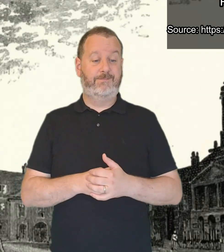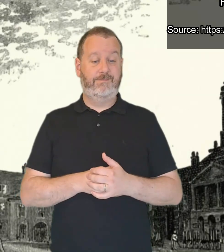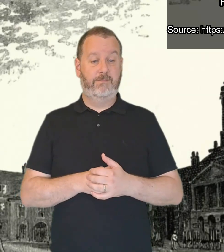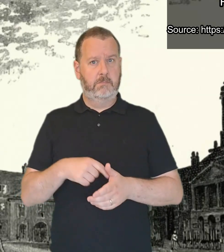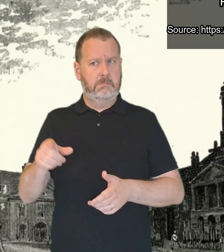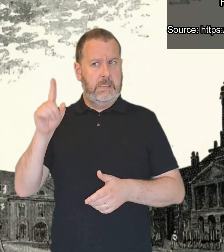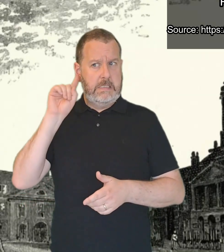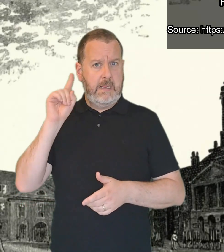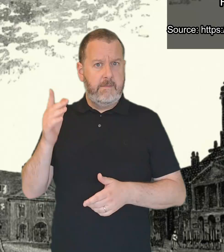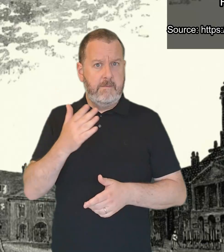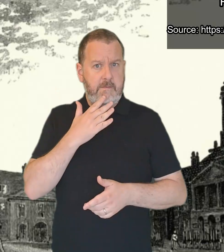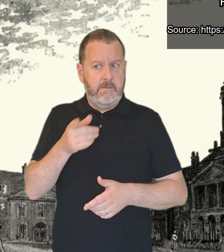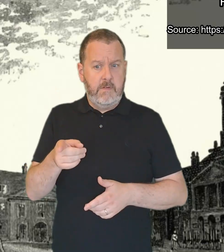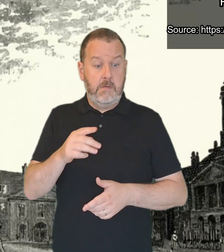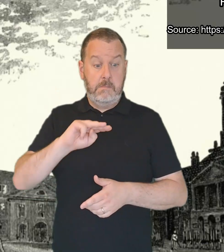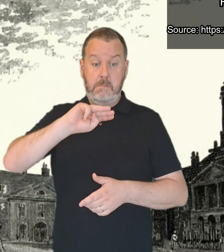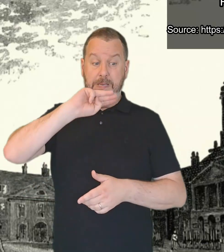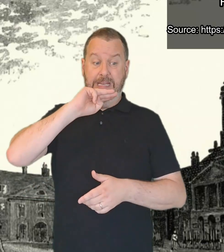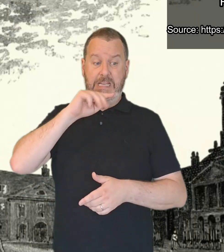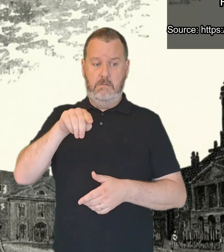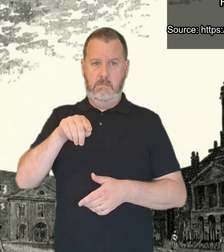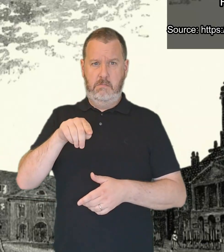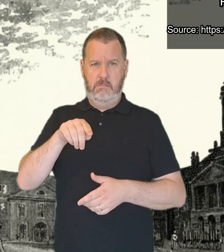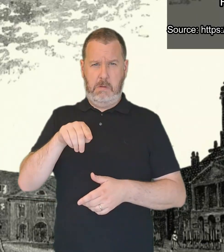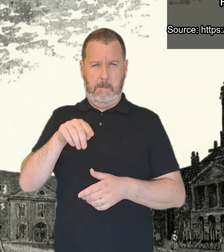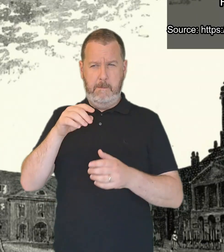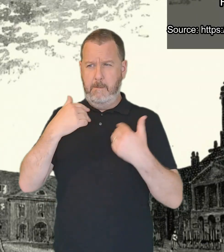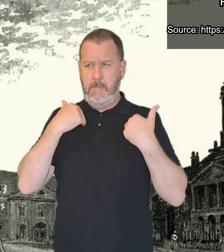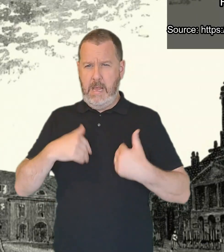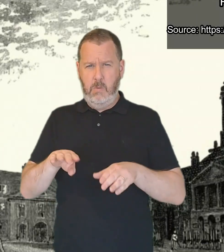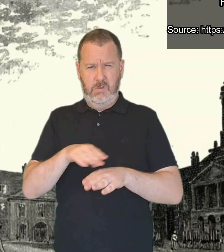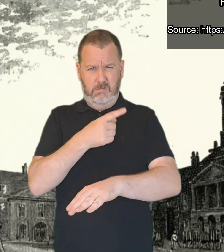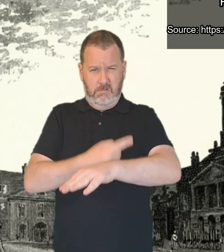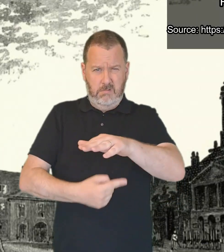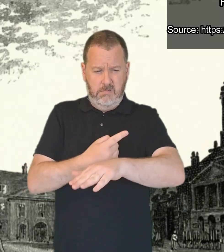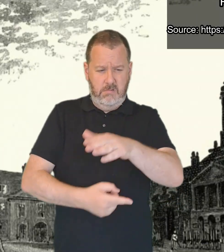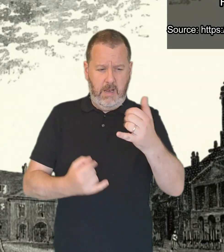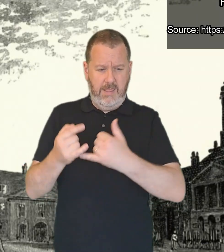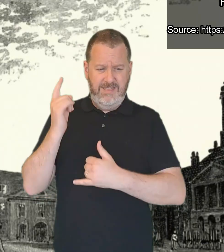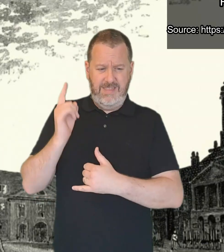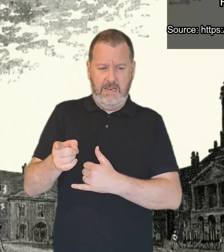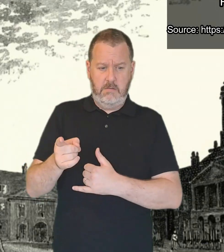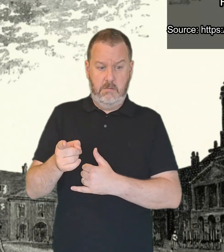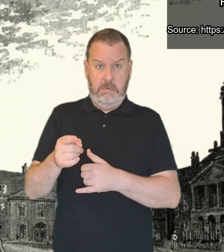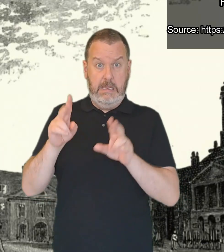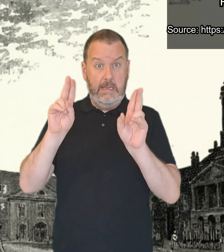He stated that he would not accept this, as "Mr. N. was deaf and dumb ...